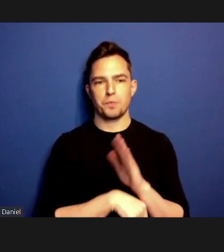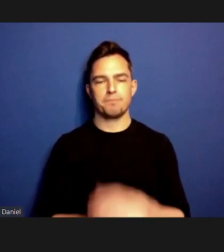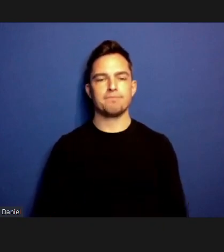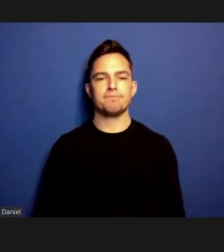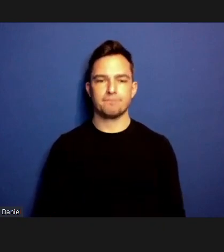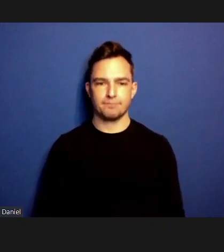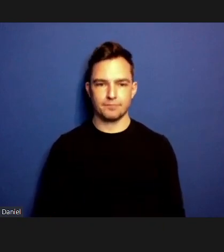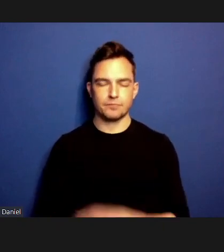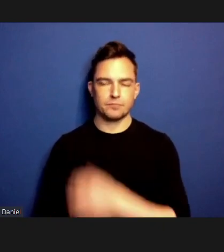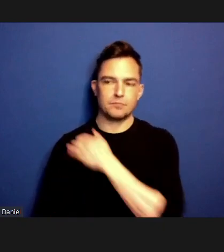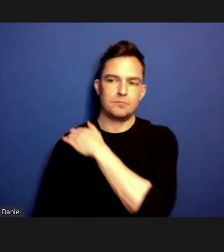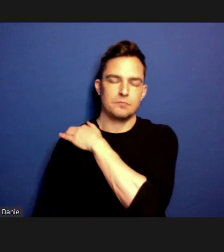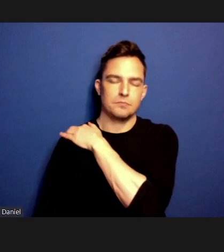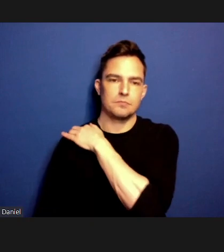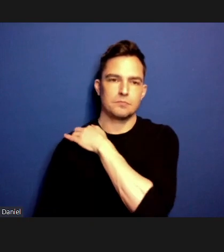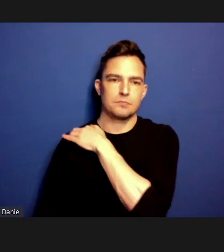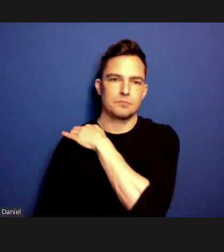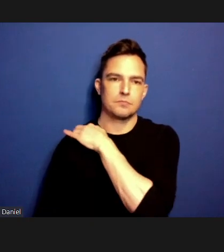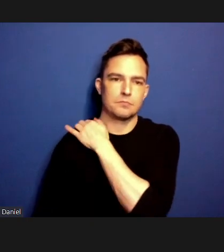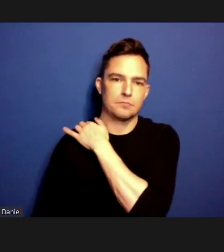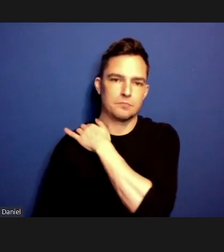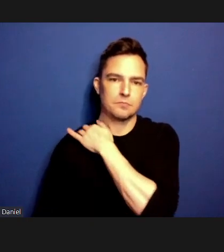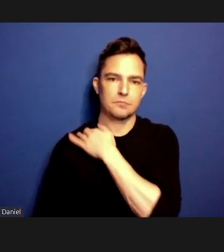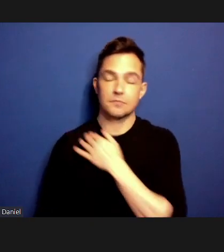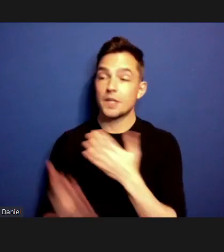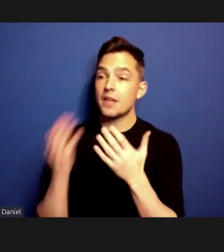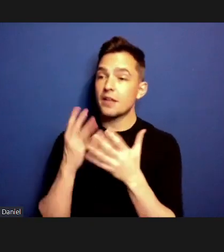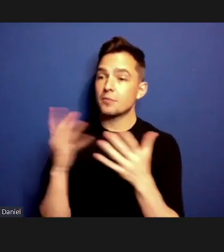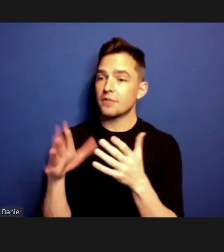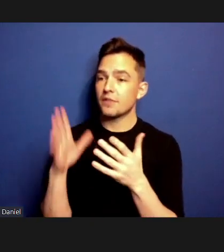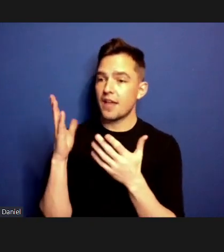Thank you so much for that, Dr Wilson, and